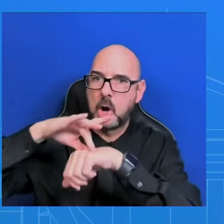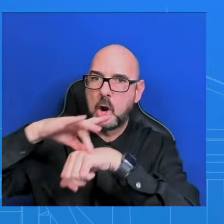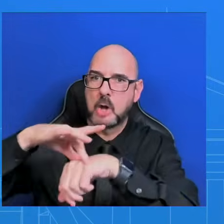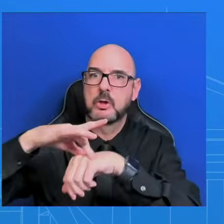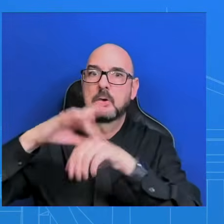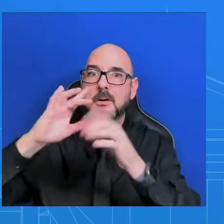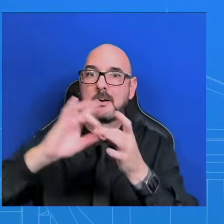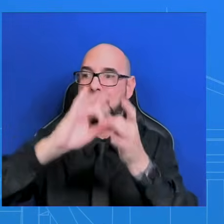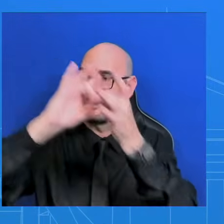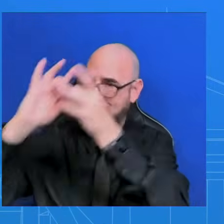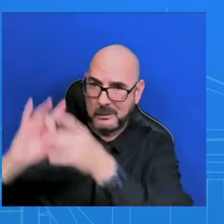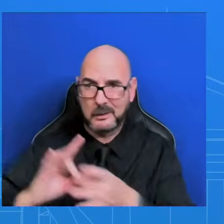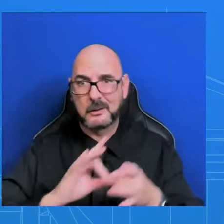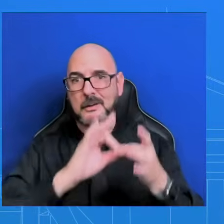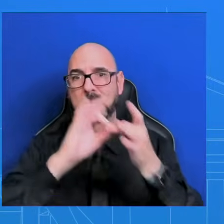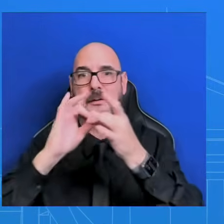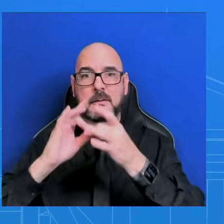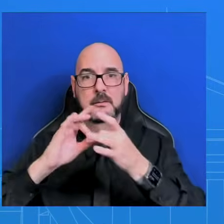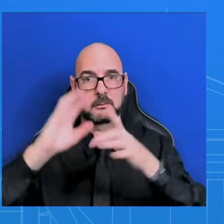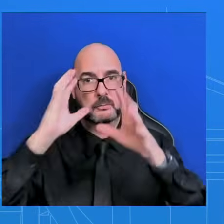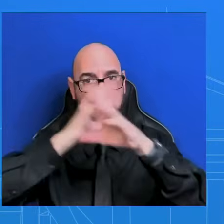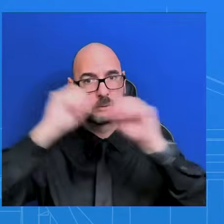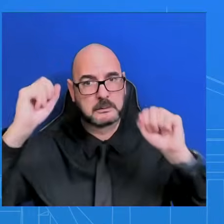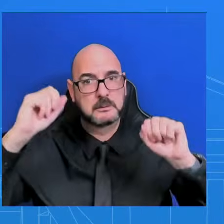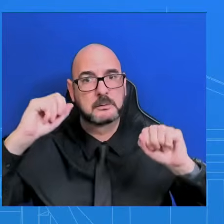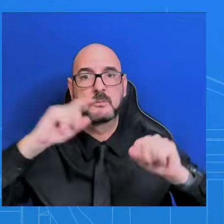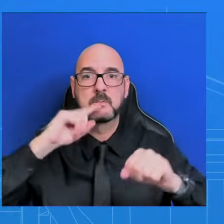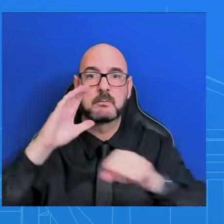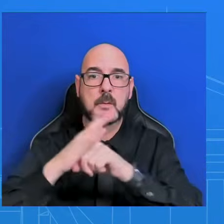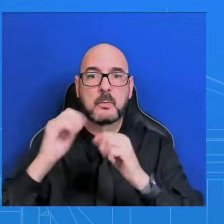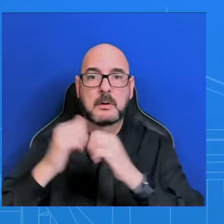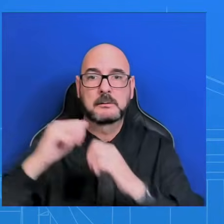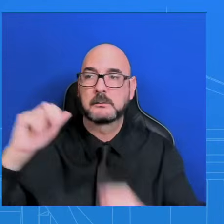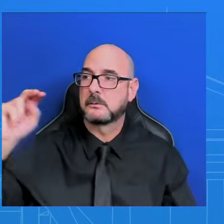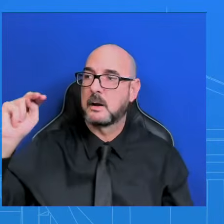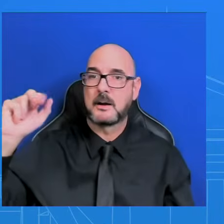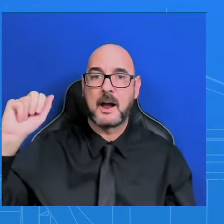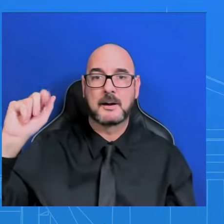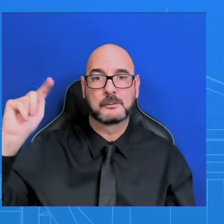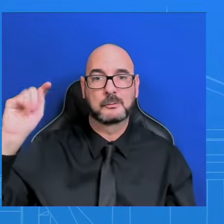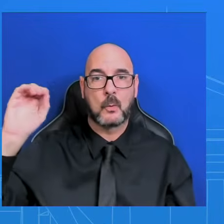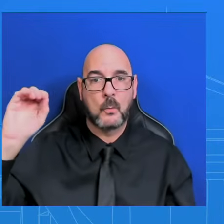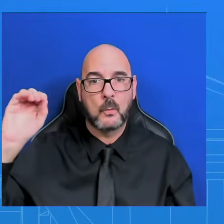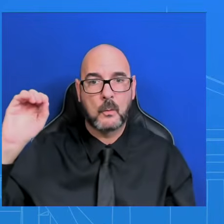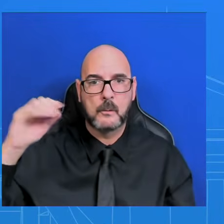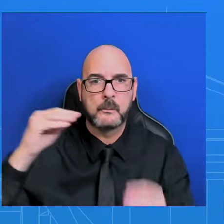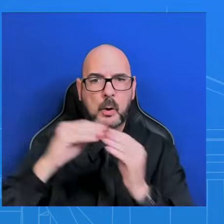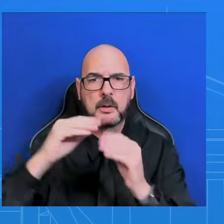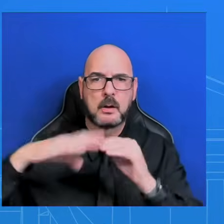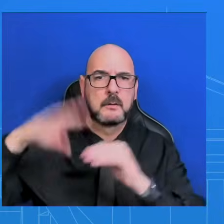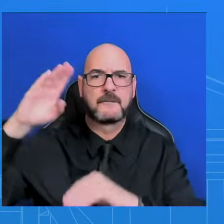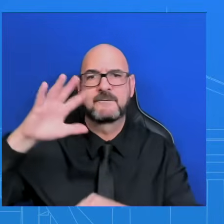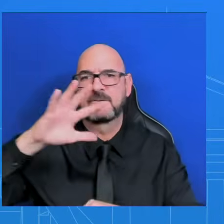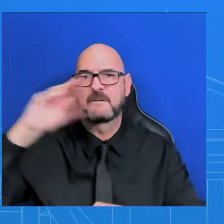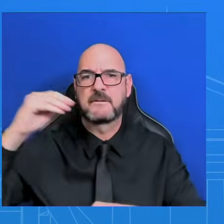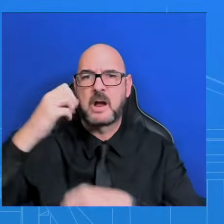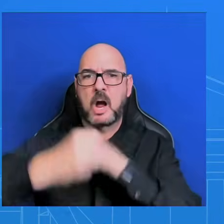including NATO alliances f- -- more than 50 countries -- in support of Ukraine as they're trying, again, to fight for their freedom.